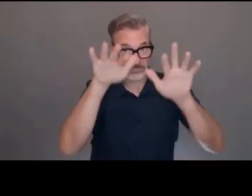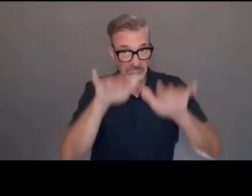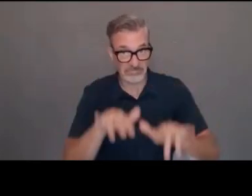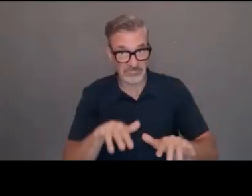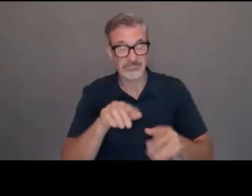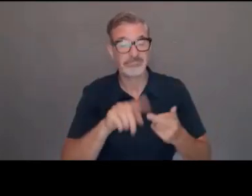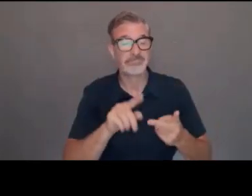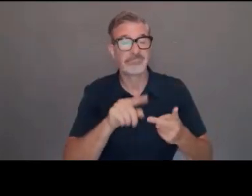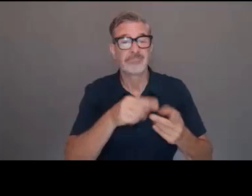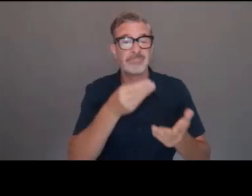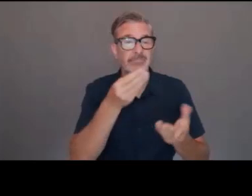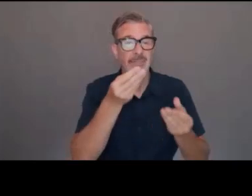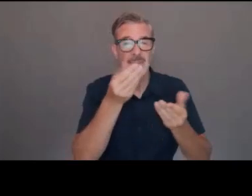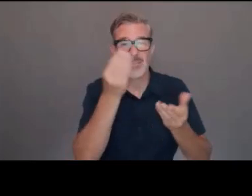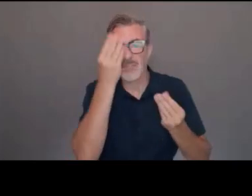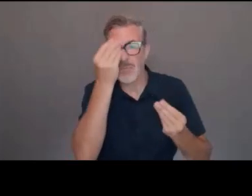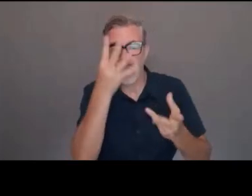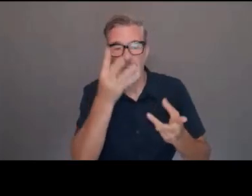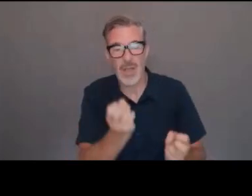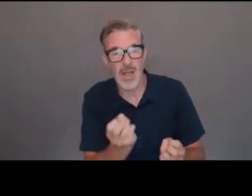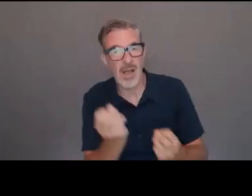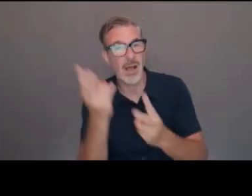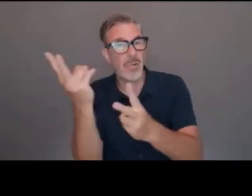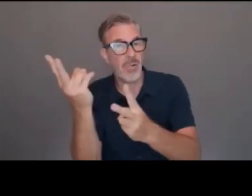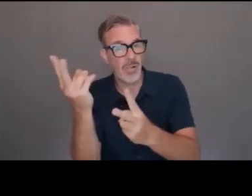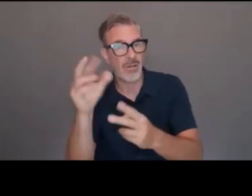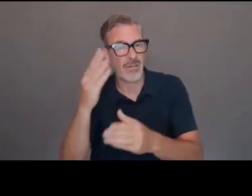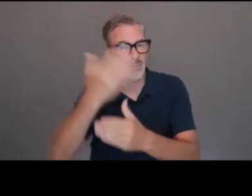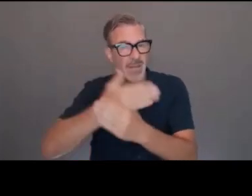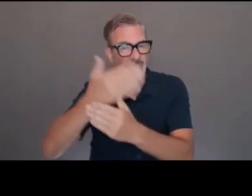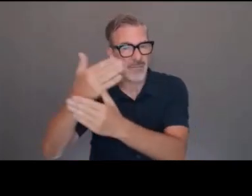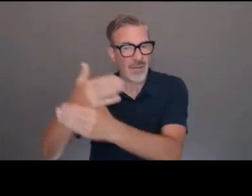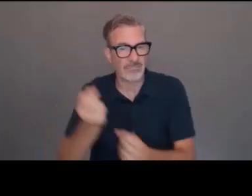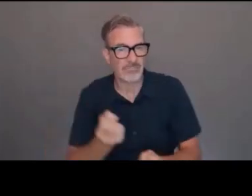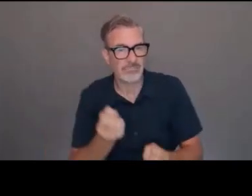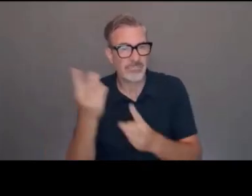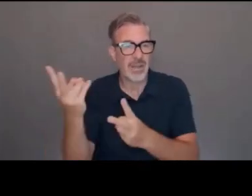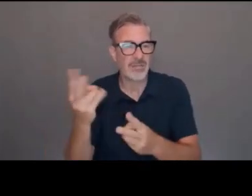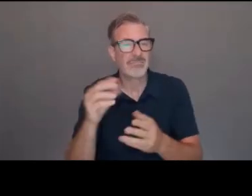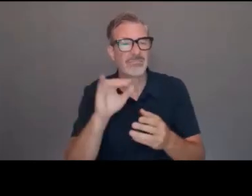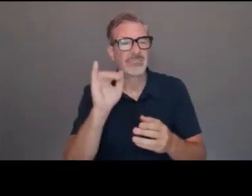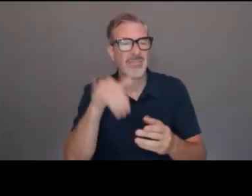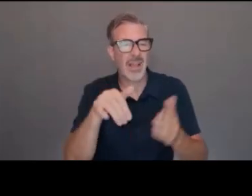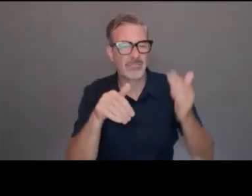they've completed that step 11, they will move on to the final step, which is the Declaration.